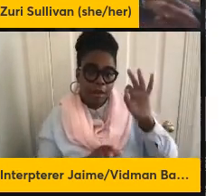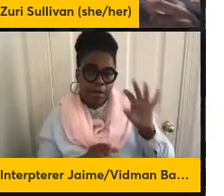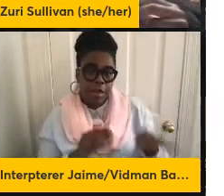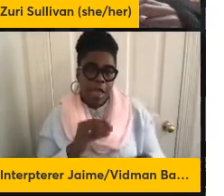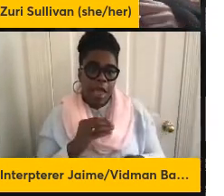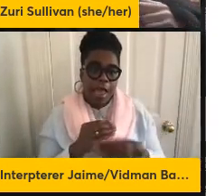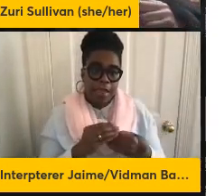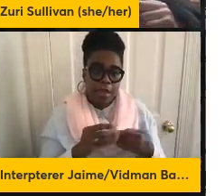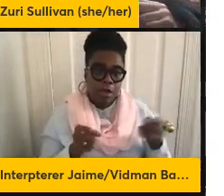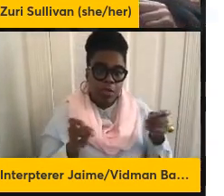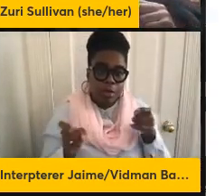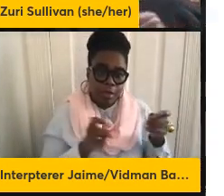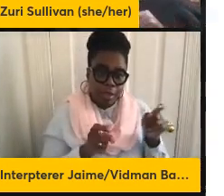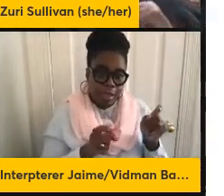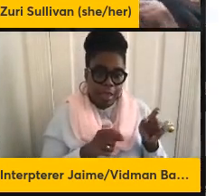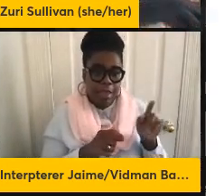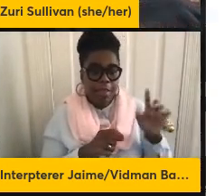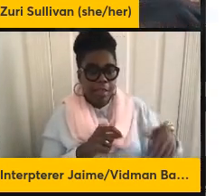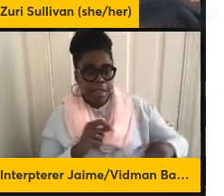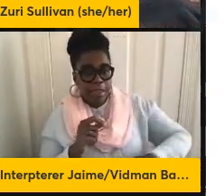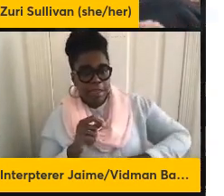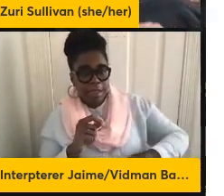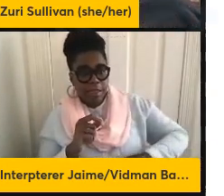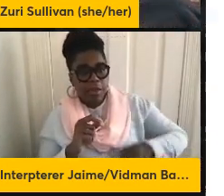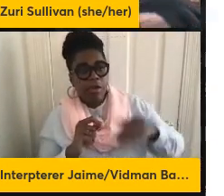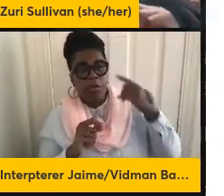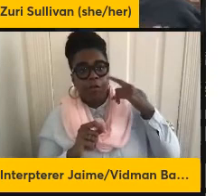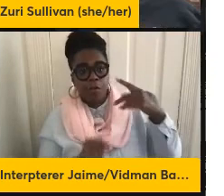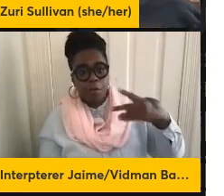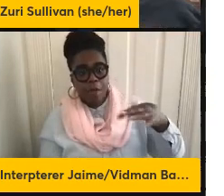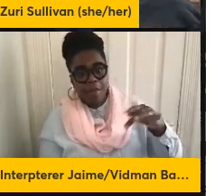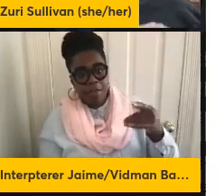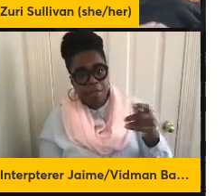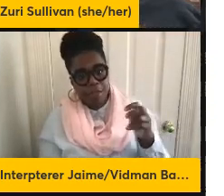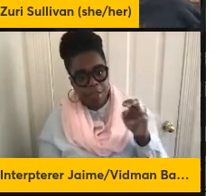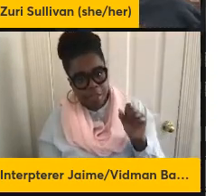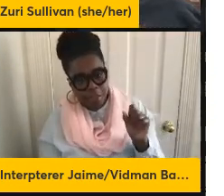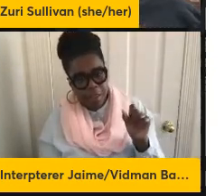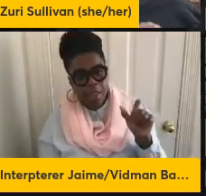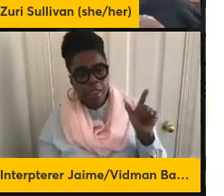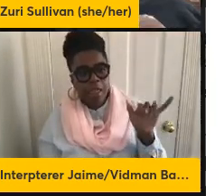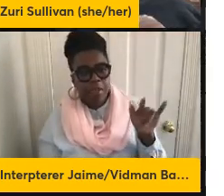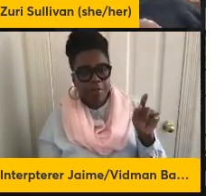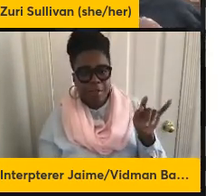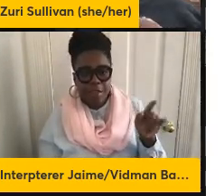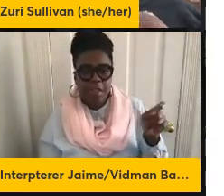regulating the intestinal response to pathogens, lymphocytes also regulate the other major function of the intestine, which